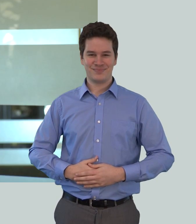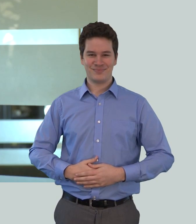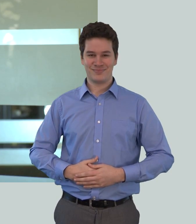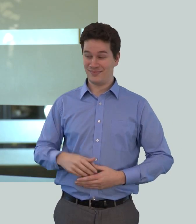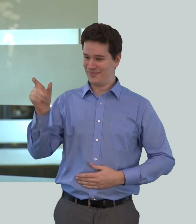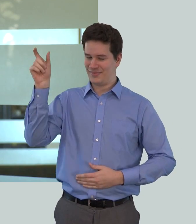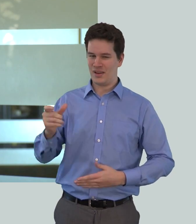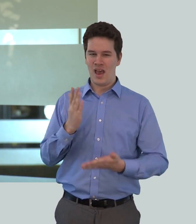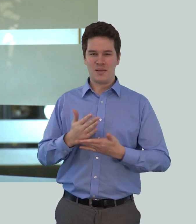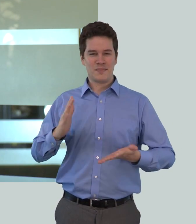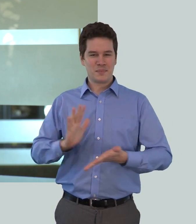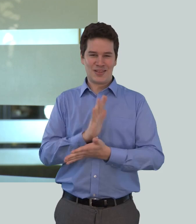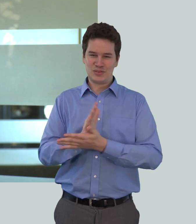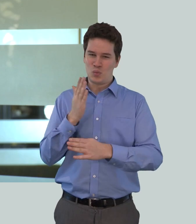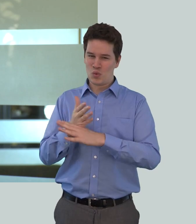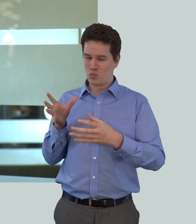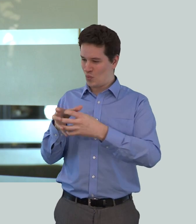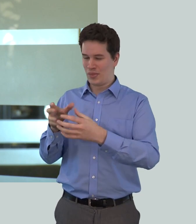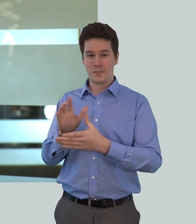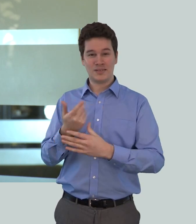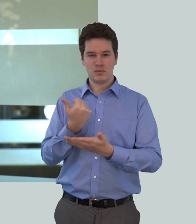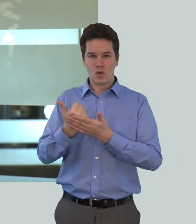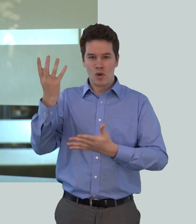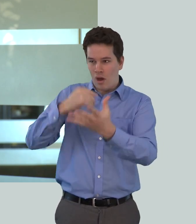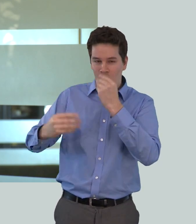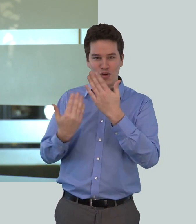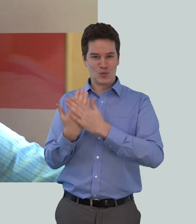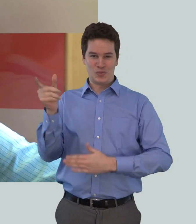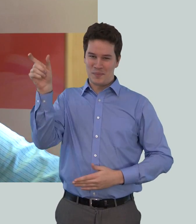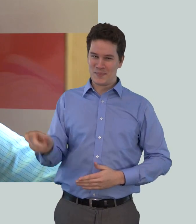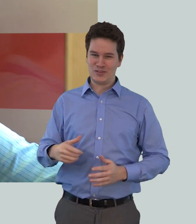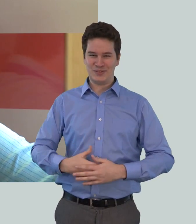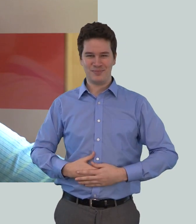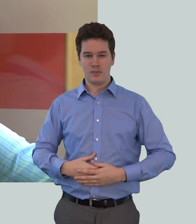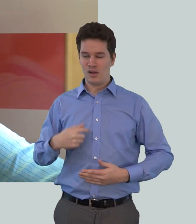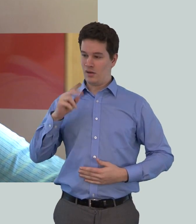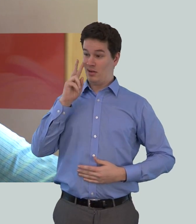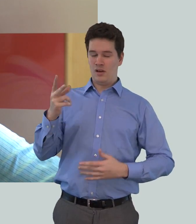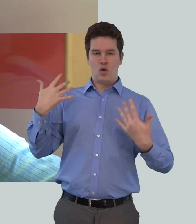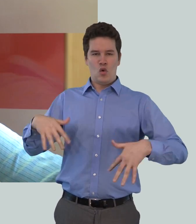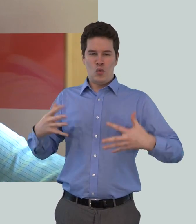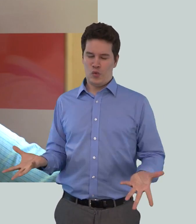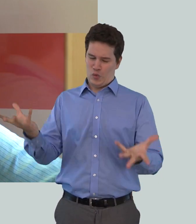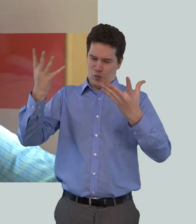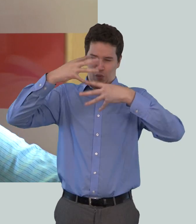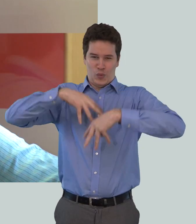Bob’s a pleasure to have in the team because you always learn something new. I actually see it as quite an enriching experience,